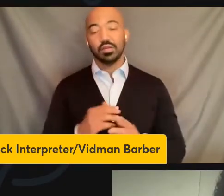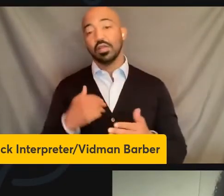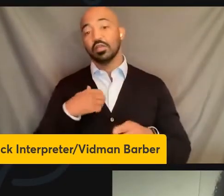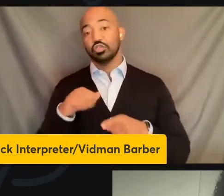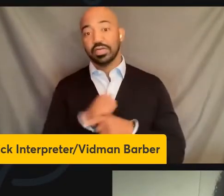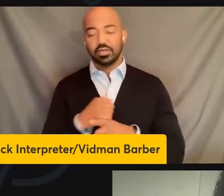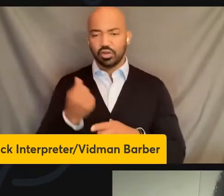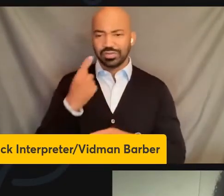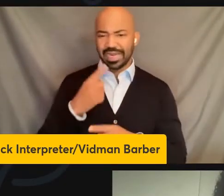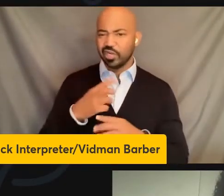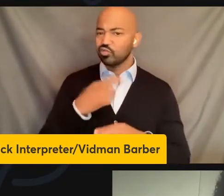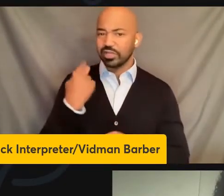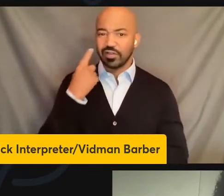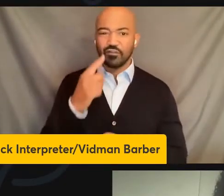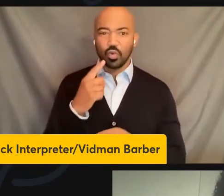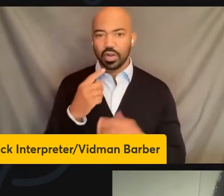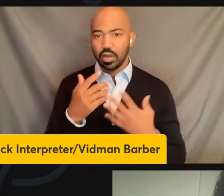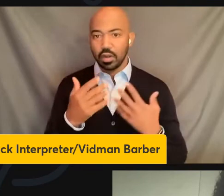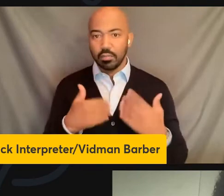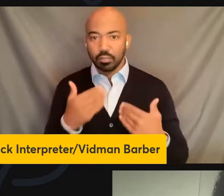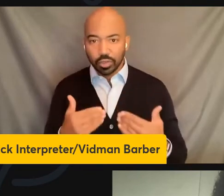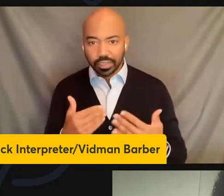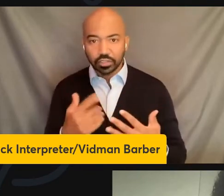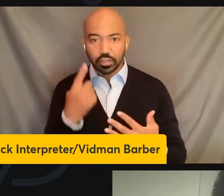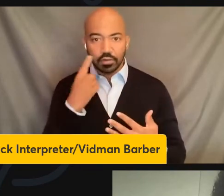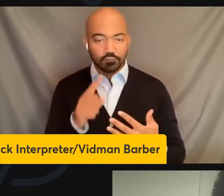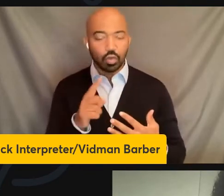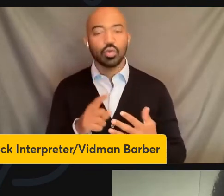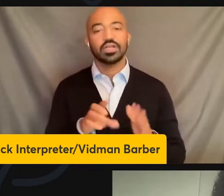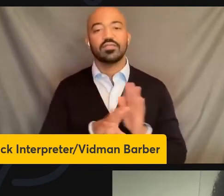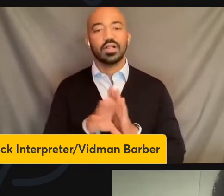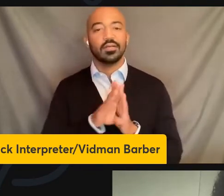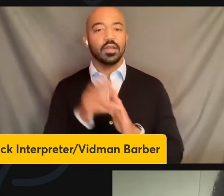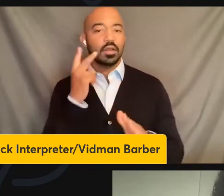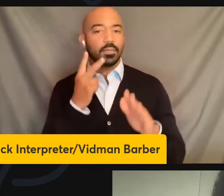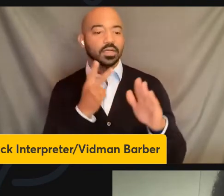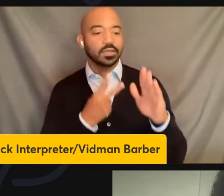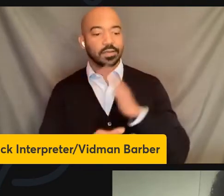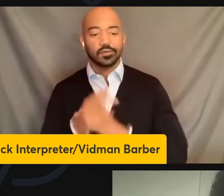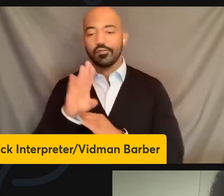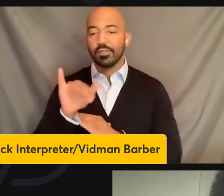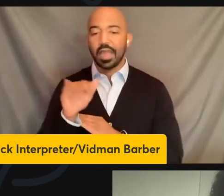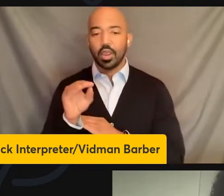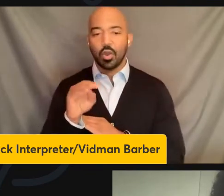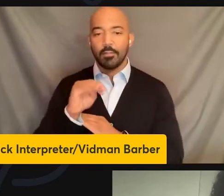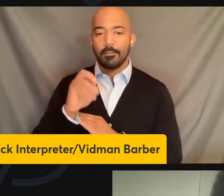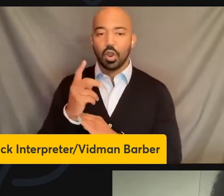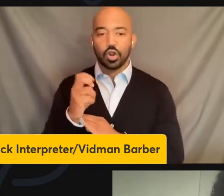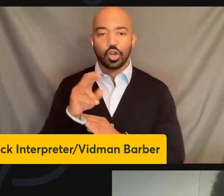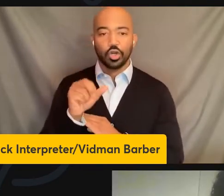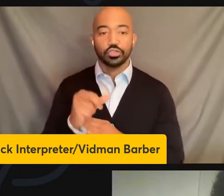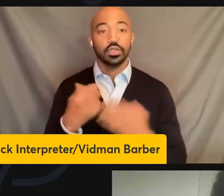risk of progression to active use and developing predictive biomarkers. She's currently an assistant professor at the